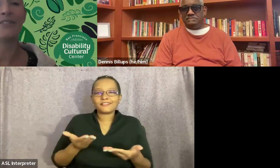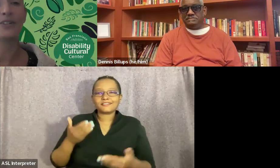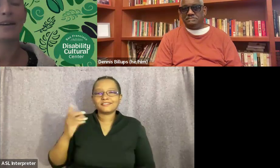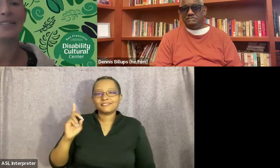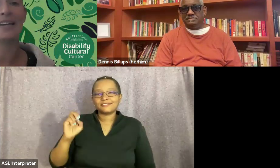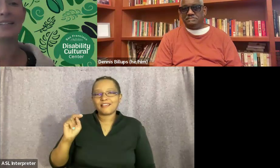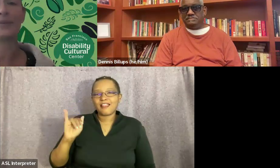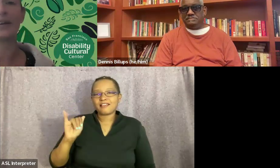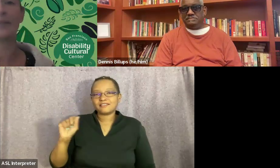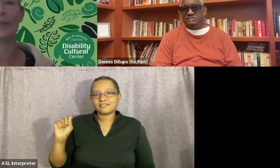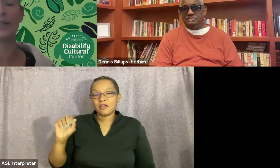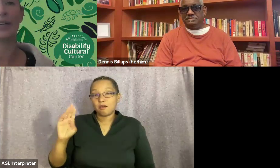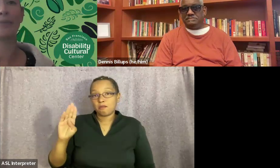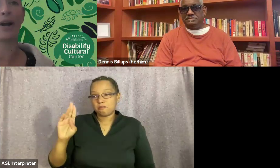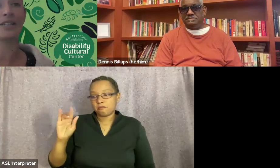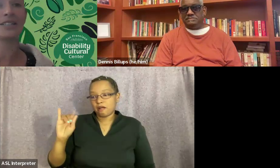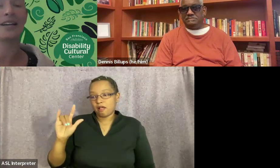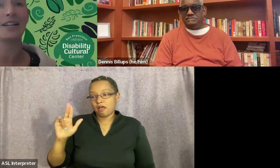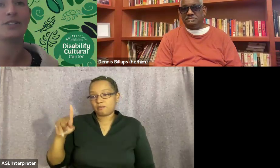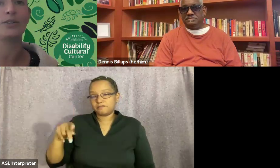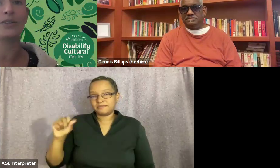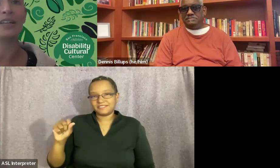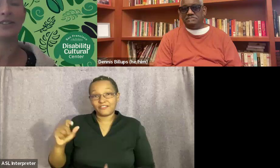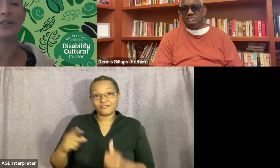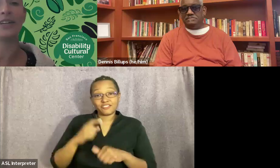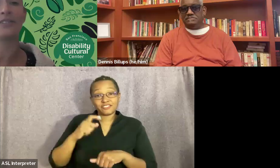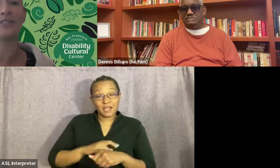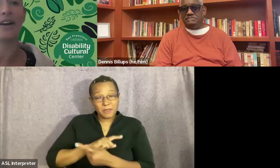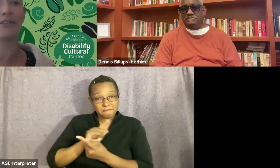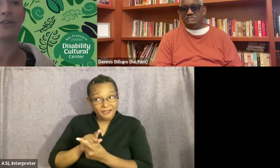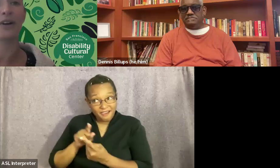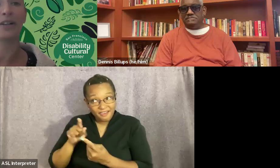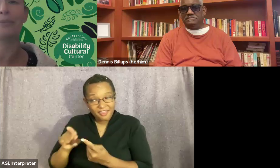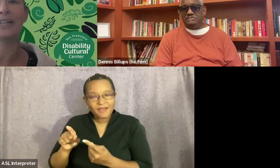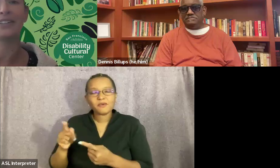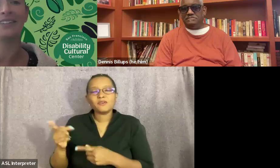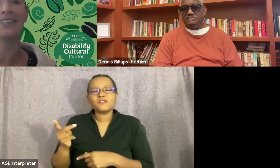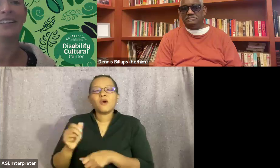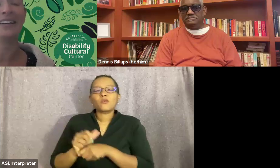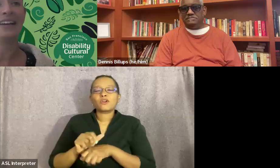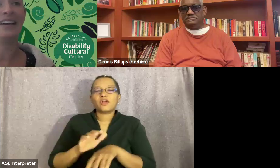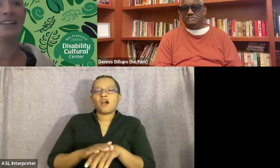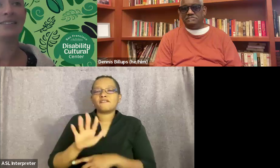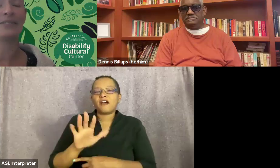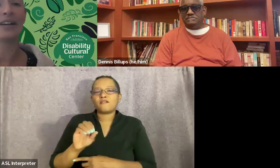I first met Dennis when we were doing a project tied to the history of the 504 occupation. When